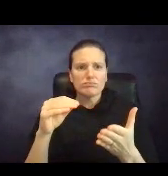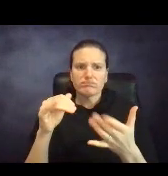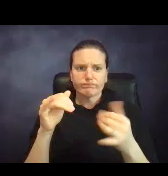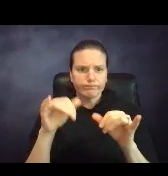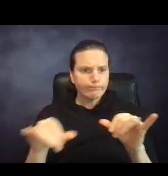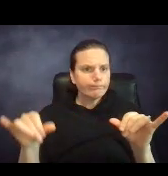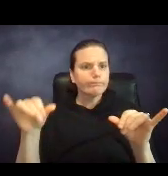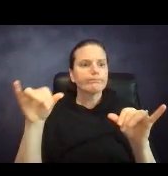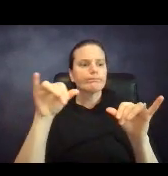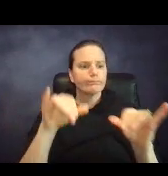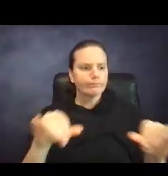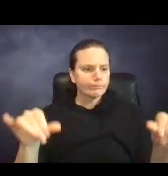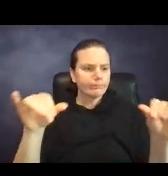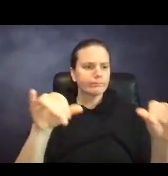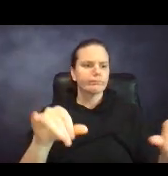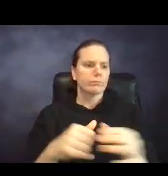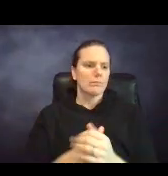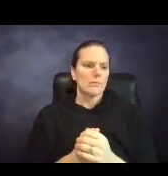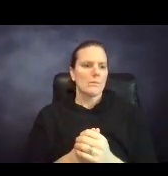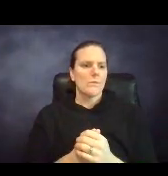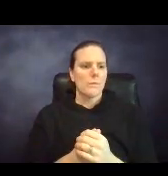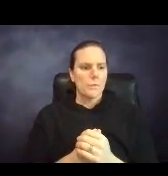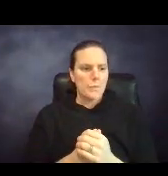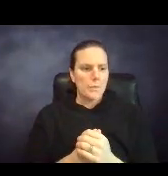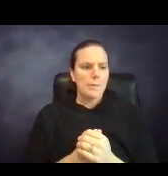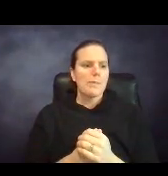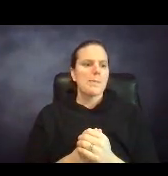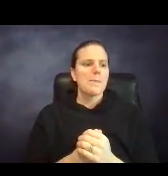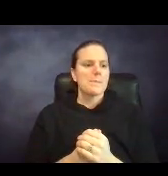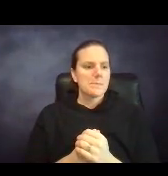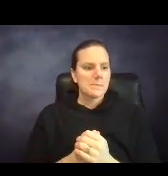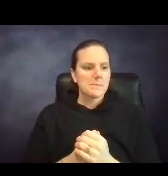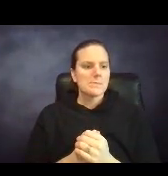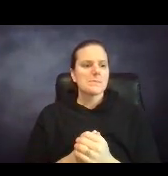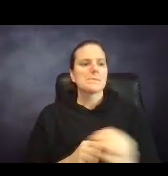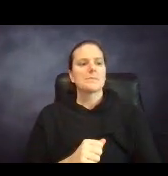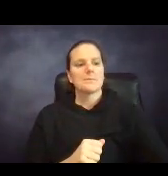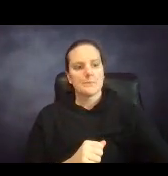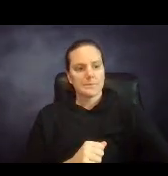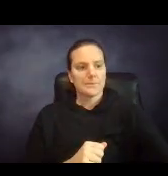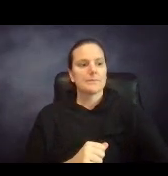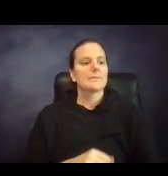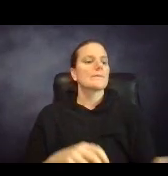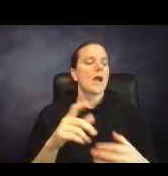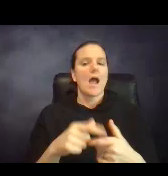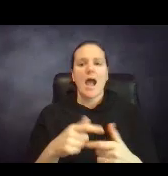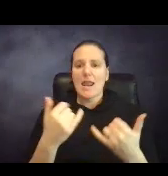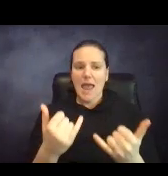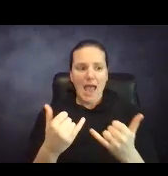And so now that we feel the confidence and the safety to prescribe hormone replacement therapy, I'm just seeing people's health just,